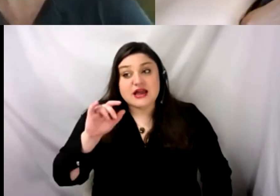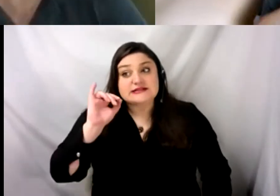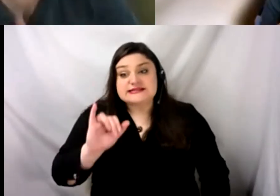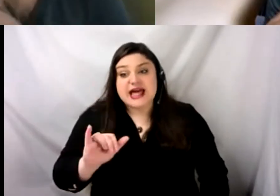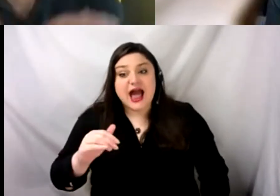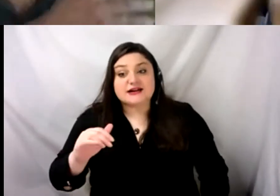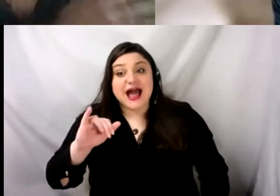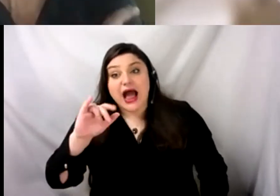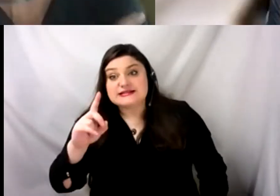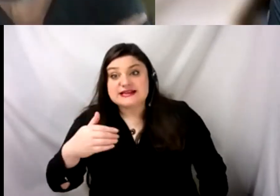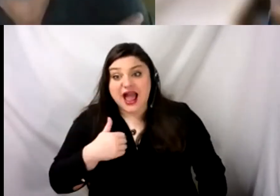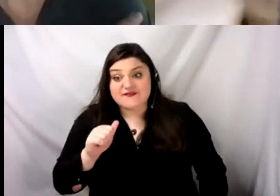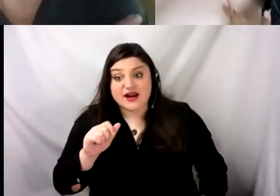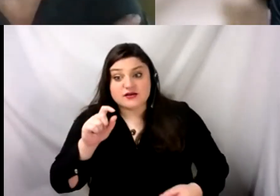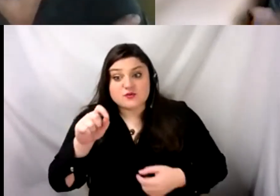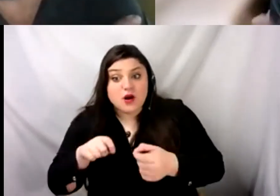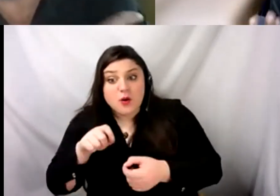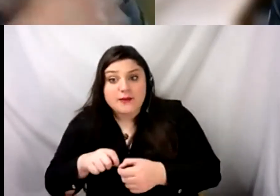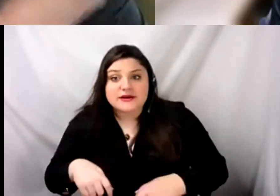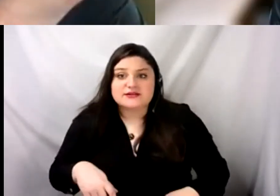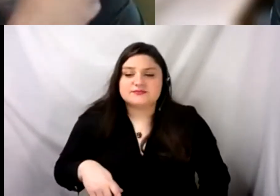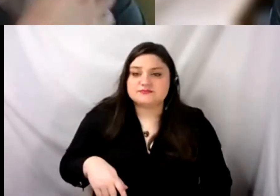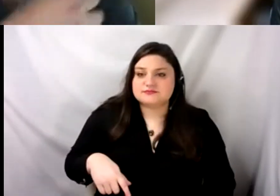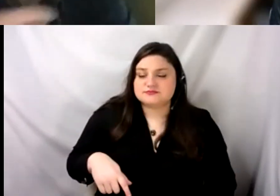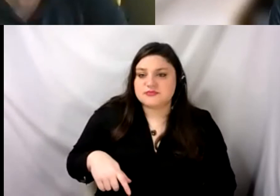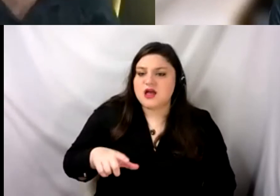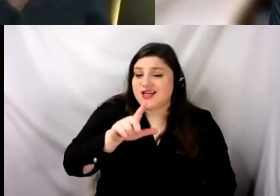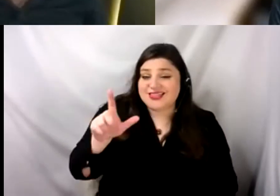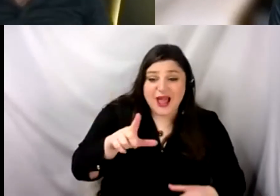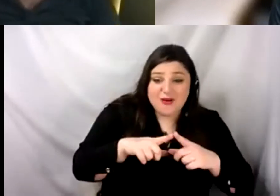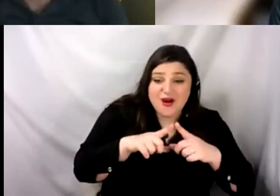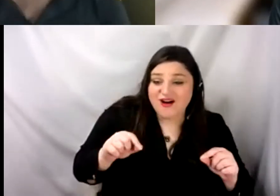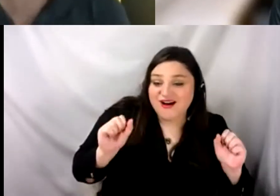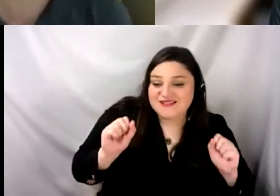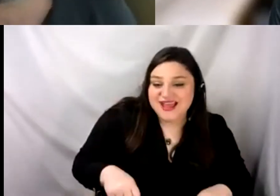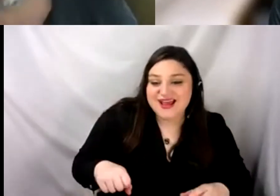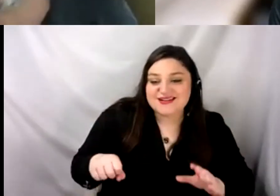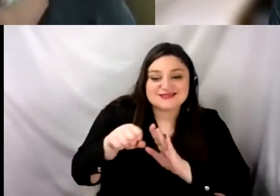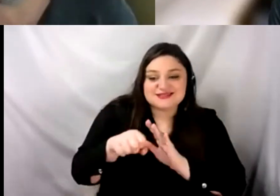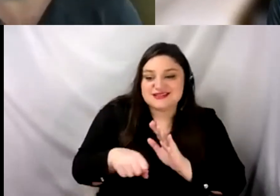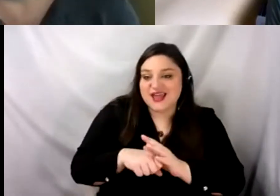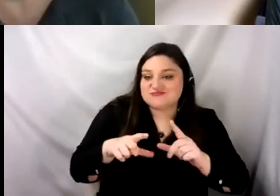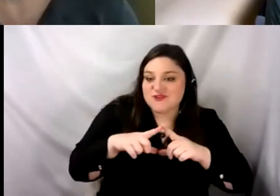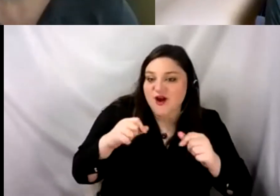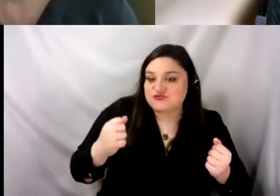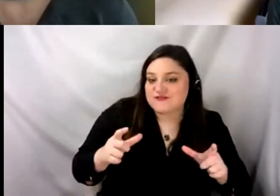could it be a library card. GONZALO: Library card. Yes. I recommend